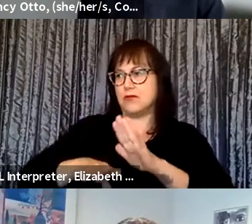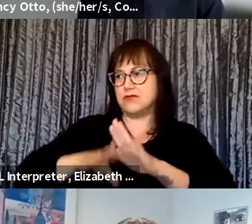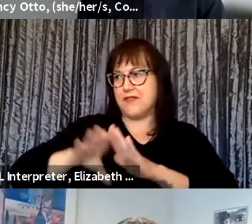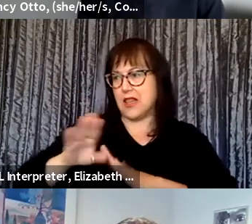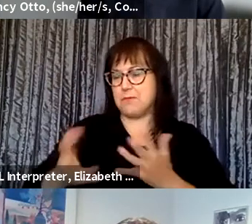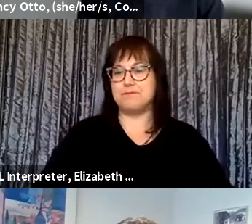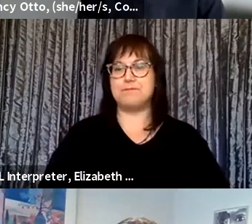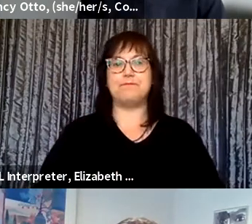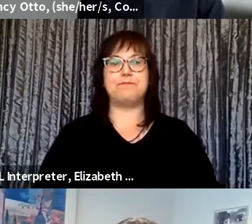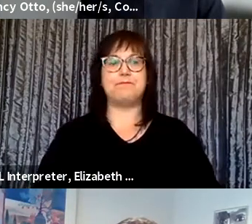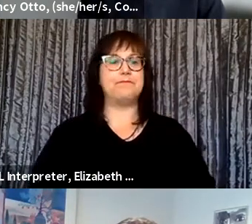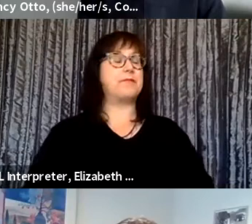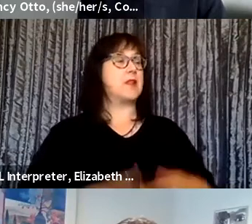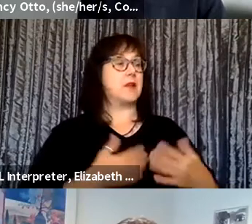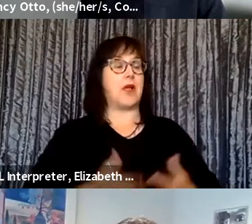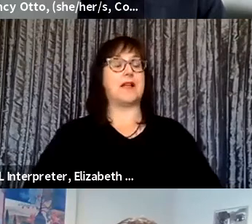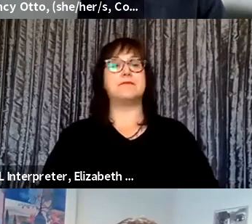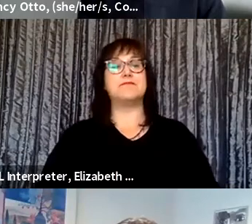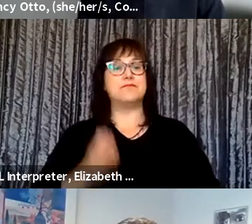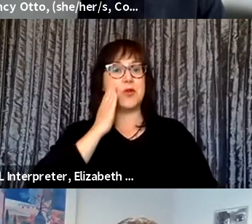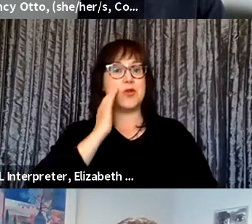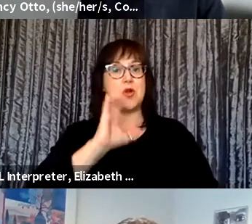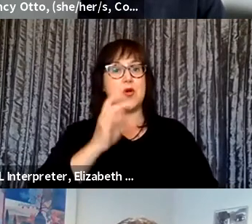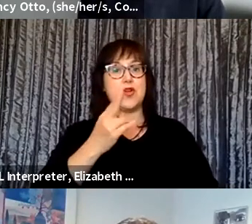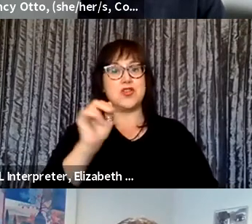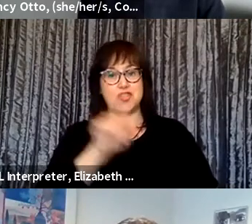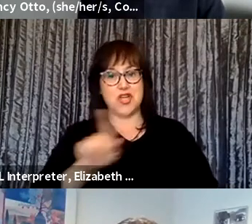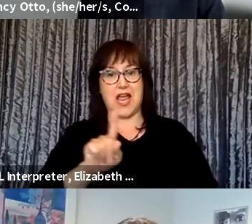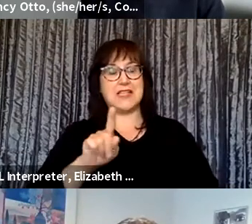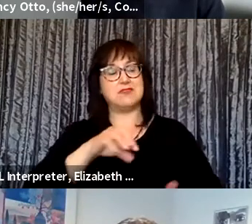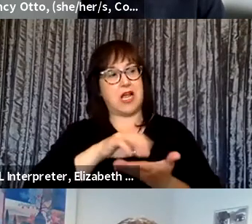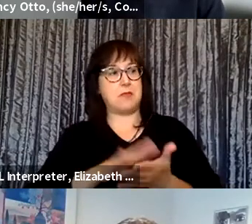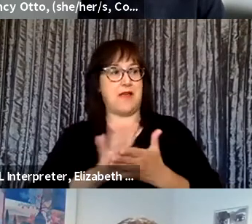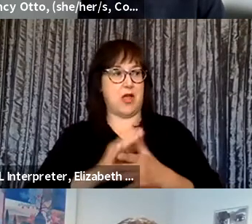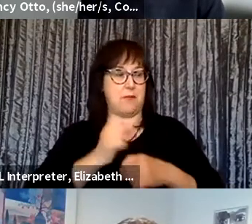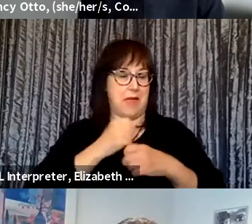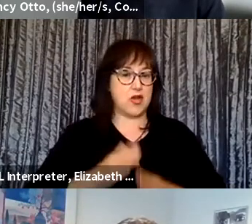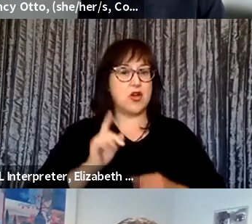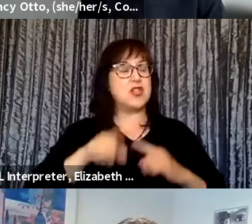Well, you know, Chas was a documentary filmmaker, and so when she was diagnosed,